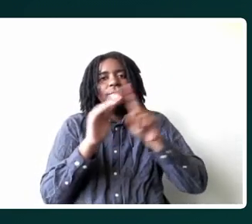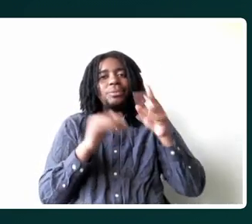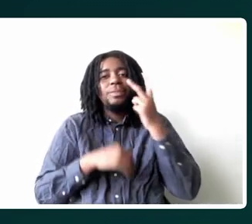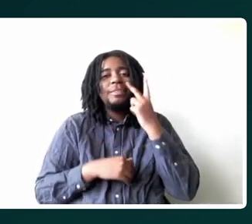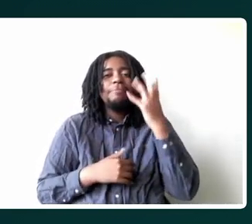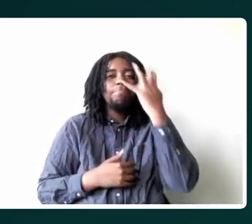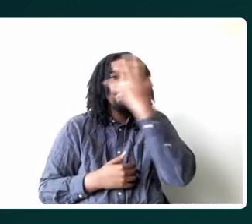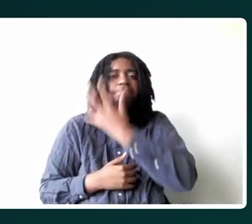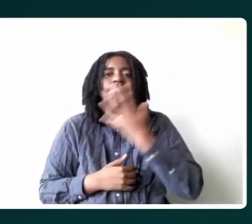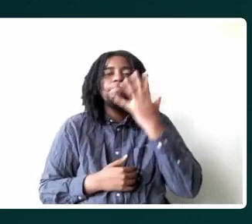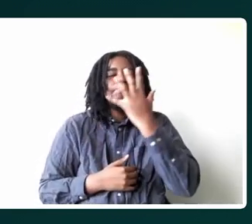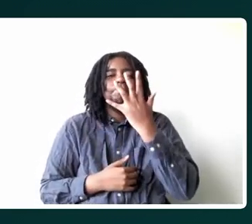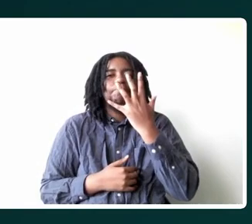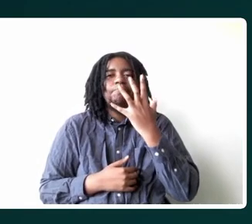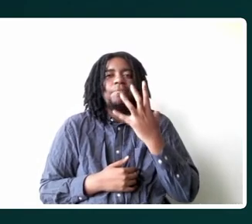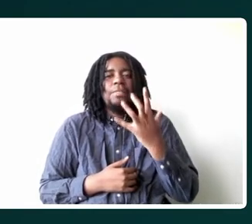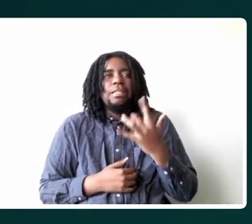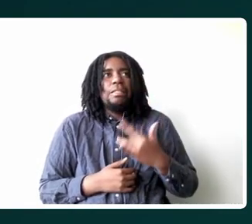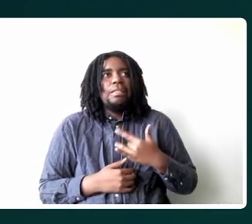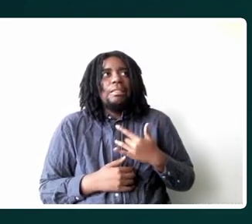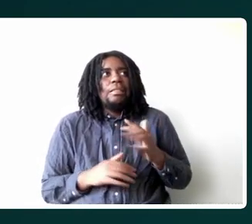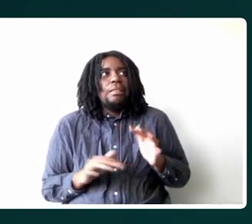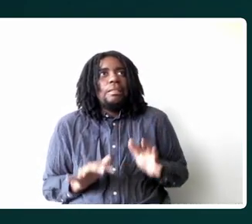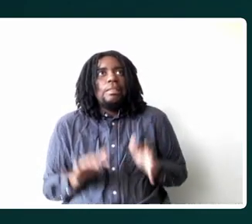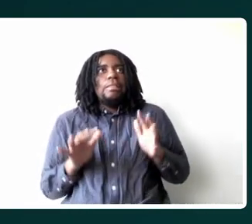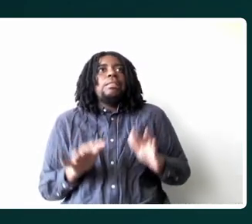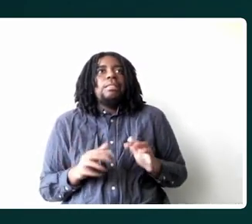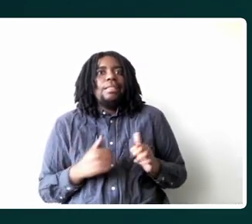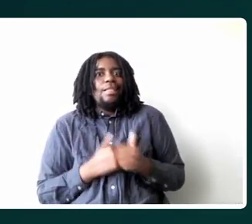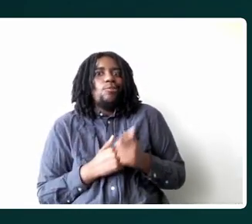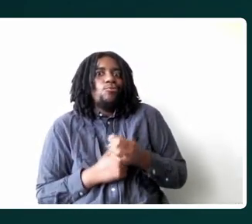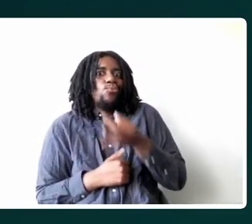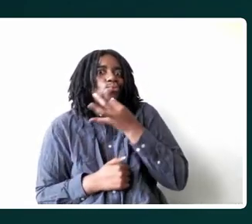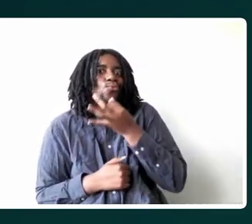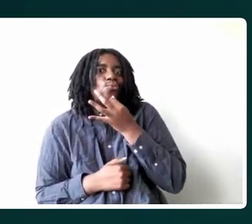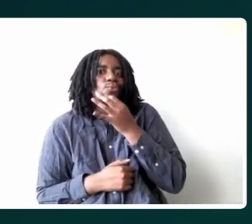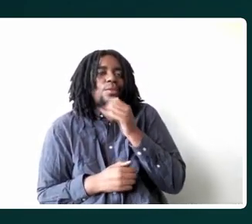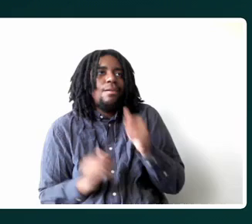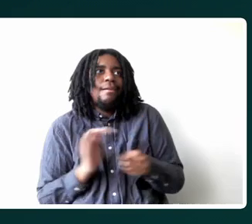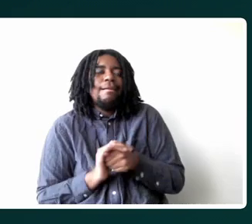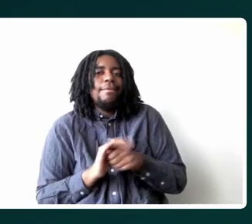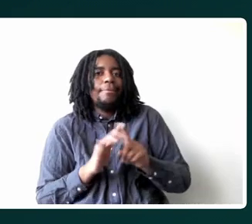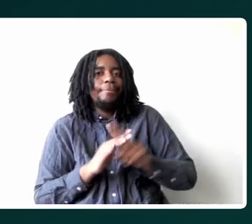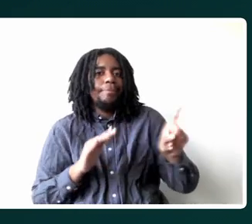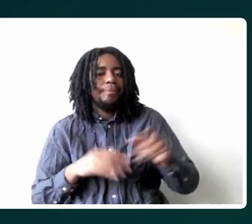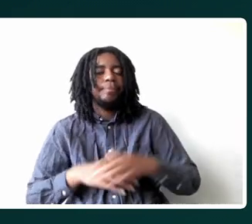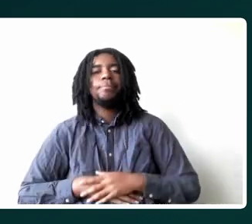sense of impending danger, perhaps. They're hiding or escaping. Someone responded to the